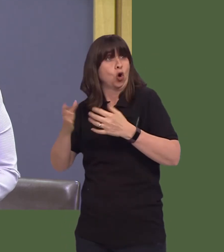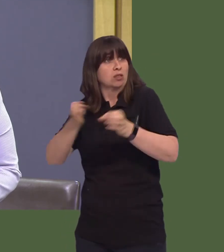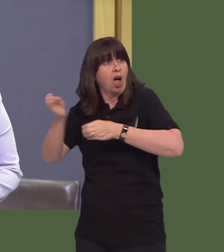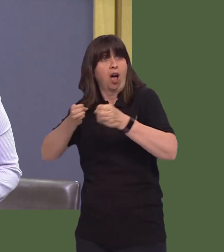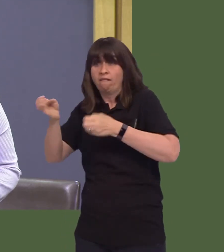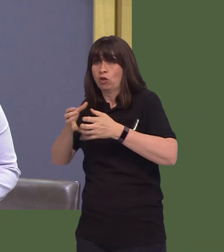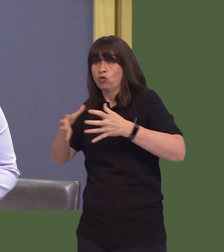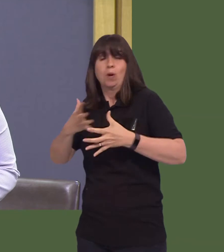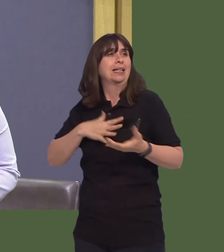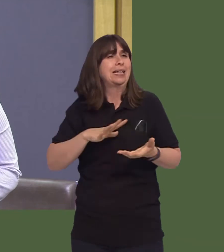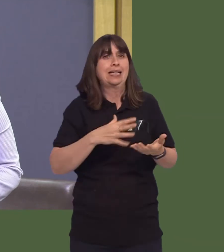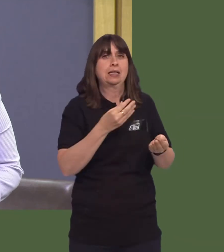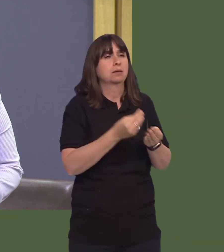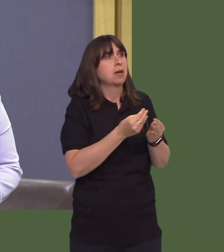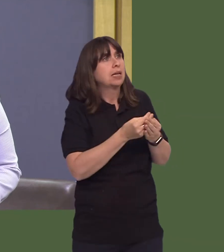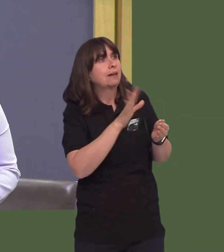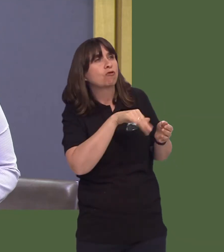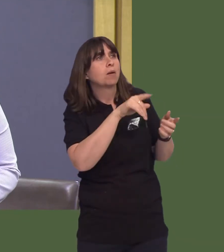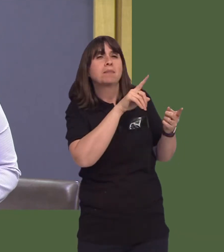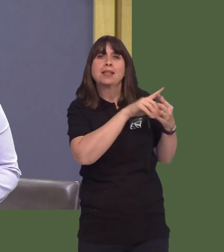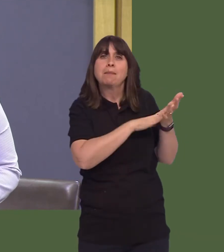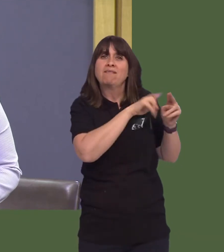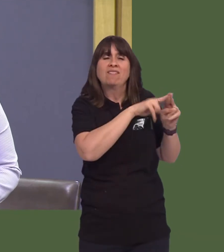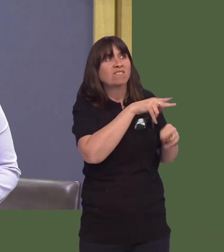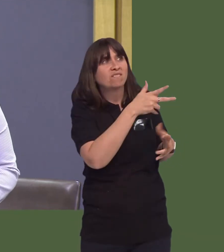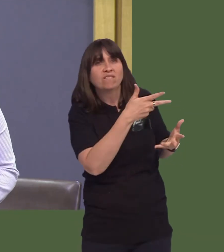First Minister, will you look at how the EMFF is working in Wales to see whether improvements